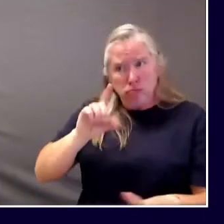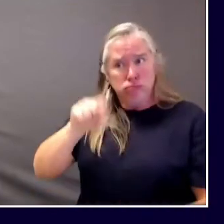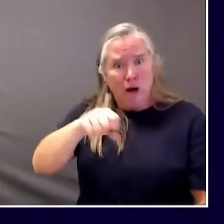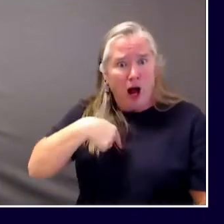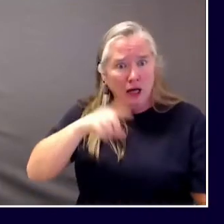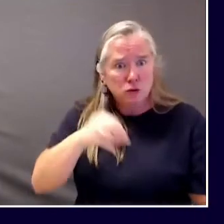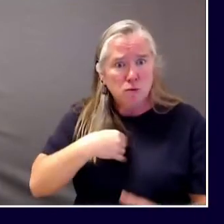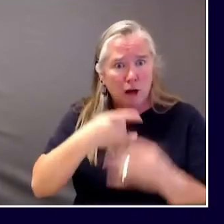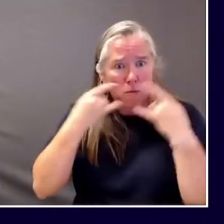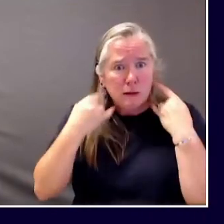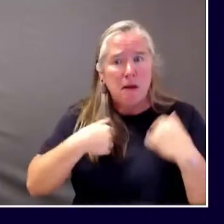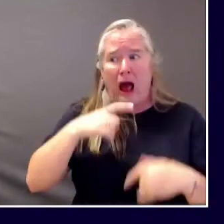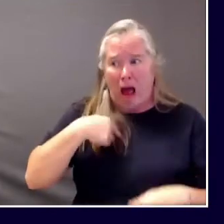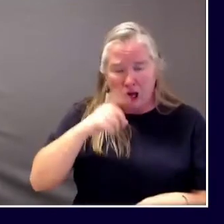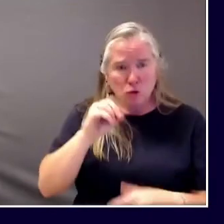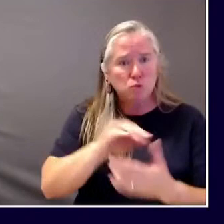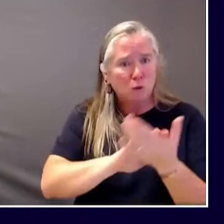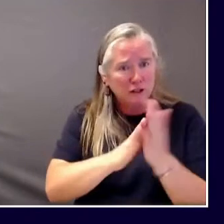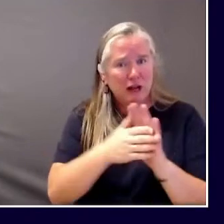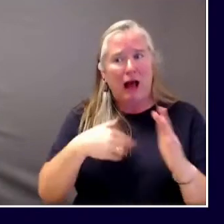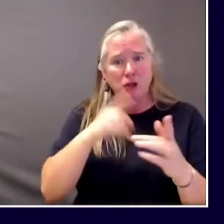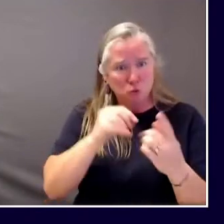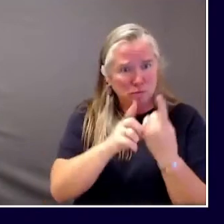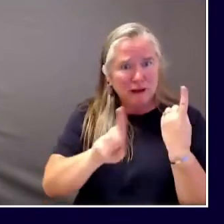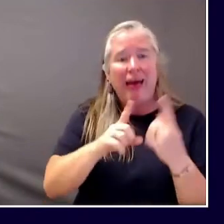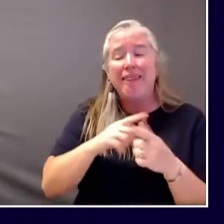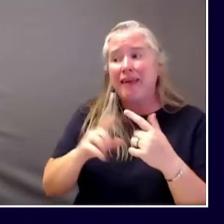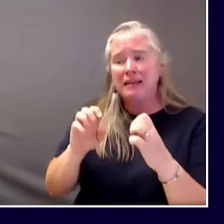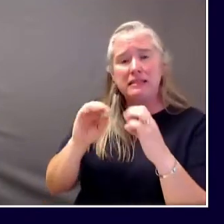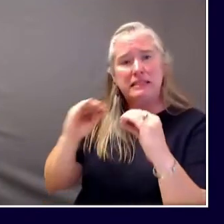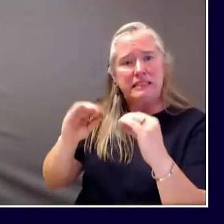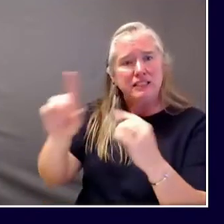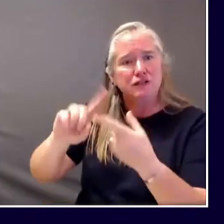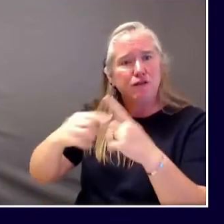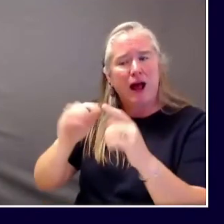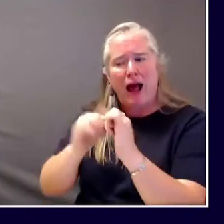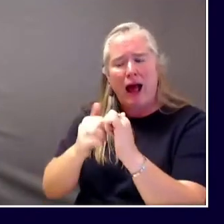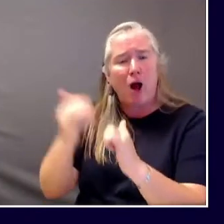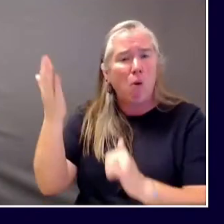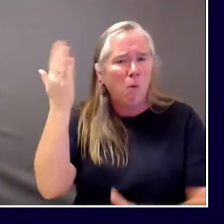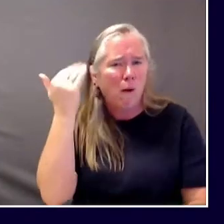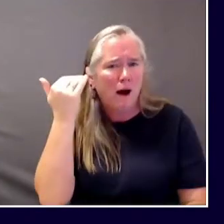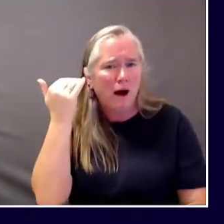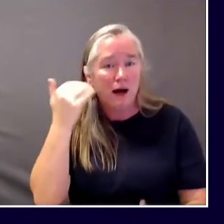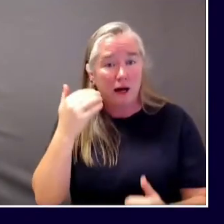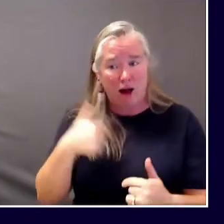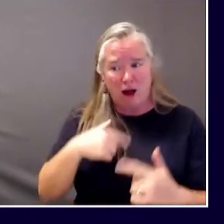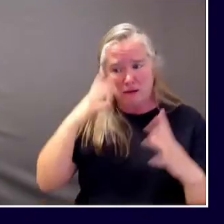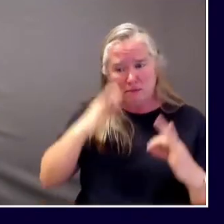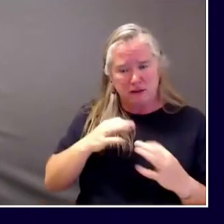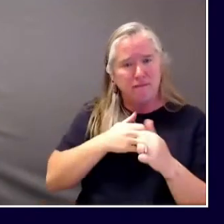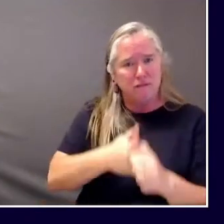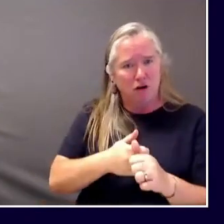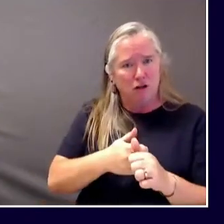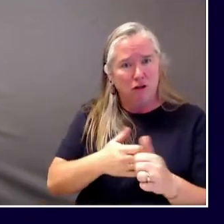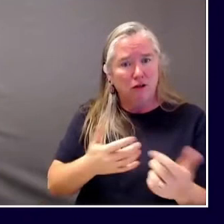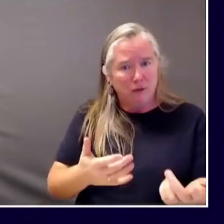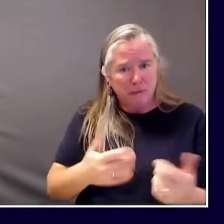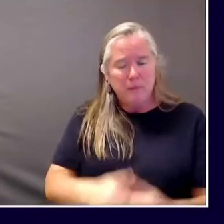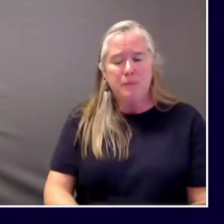they should to this is about basic social